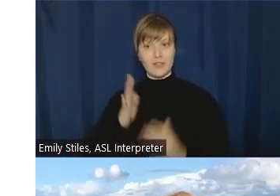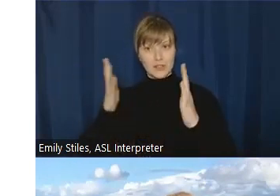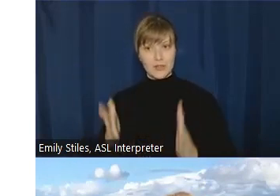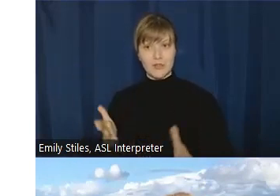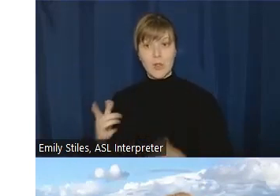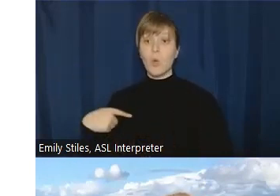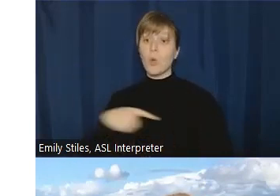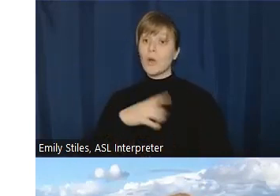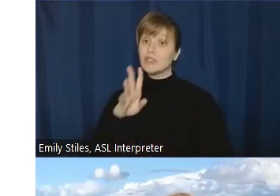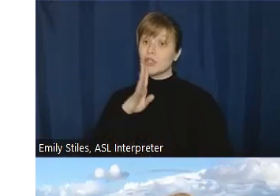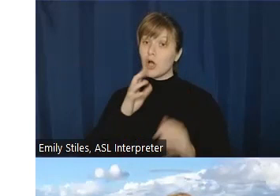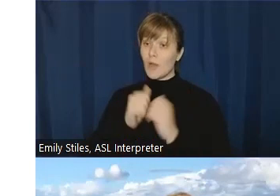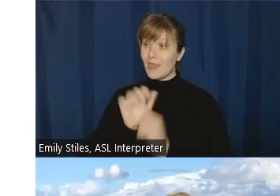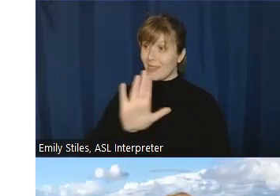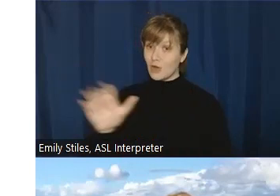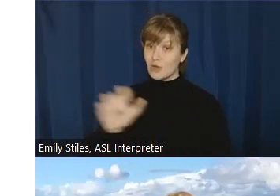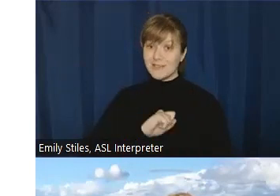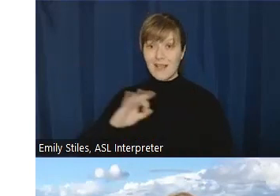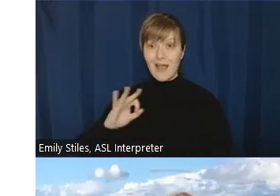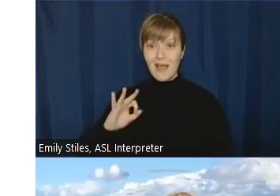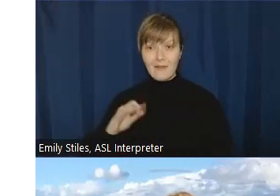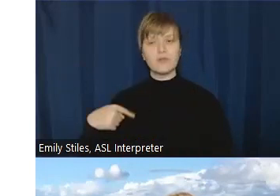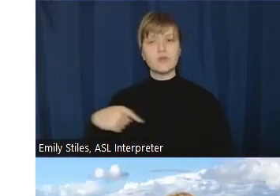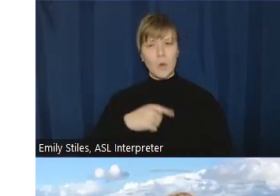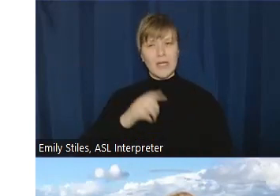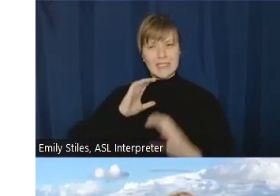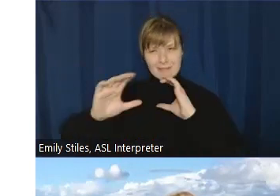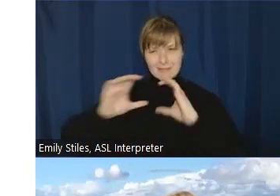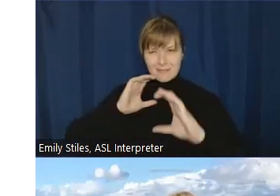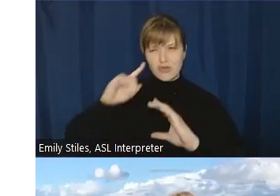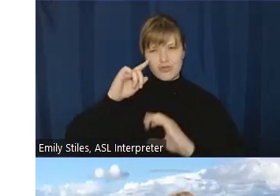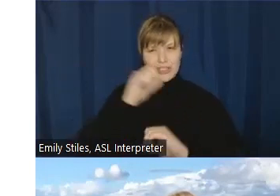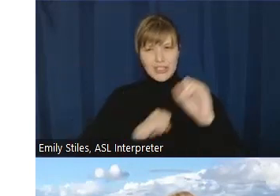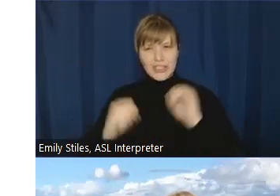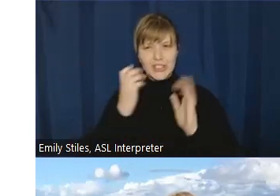We actually had this form of communication and a strategic plan that we developed.